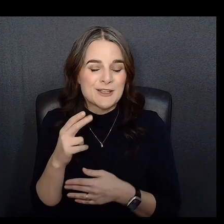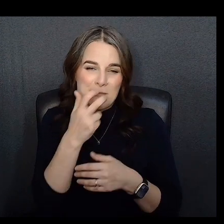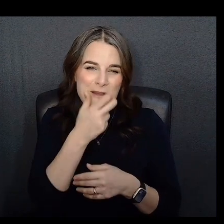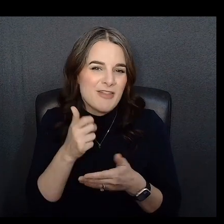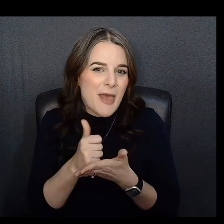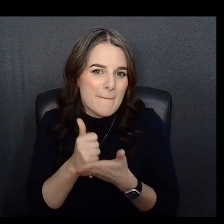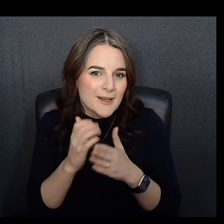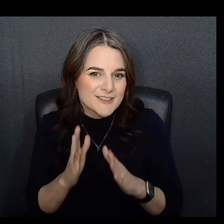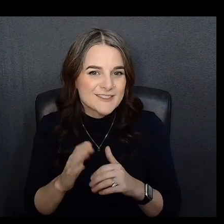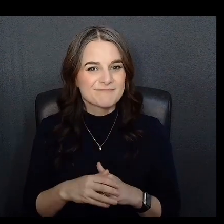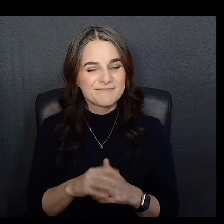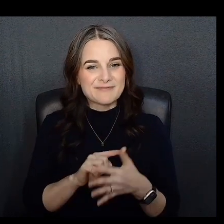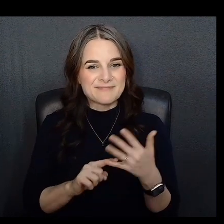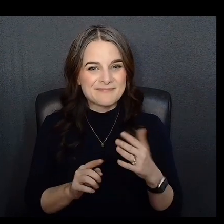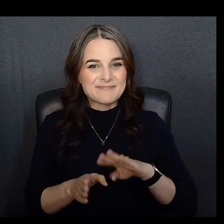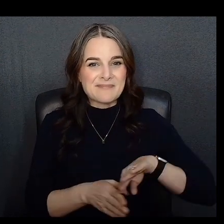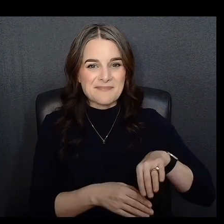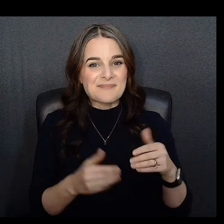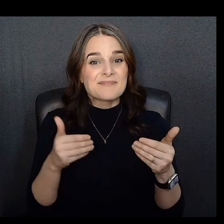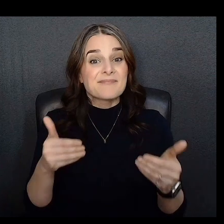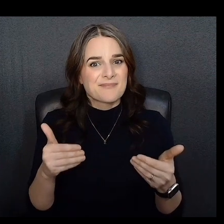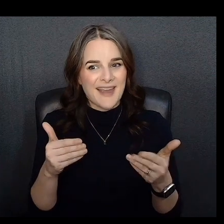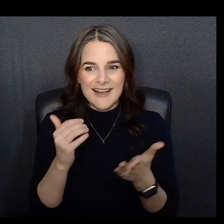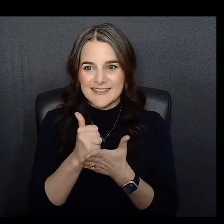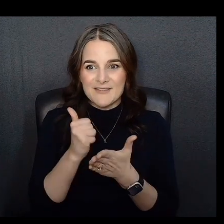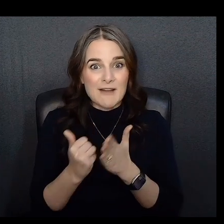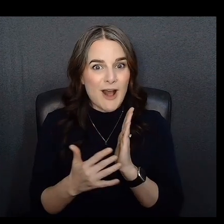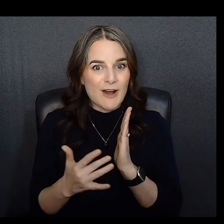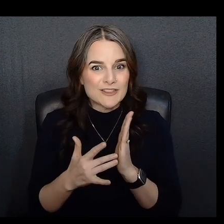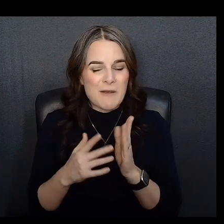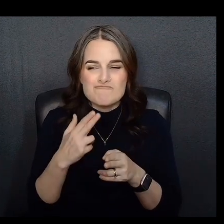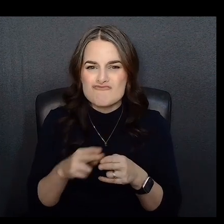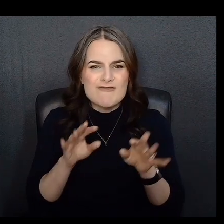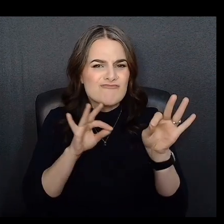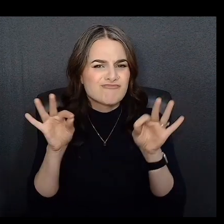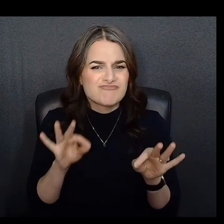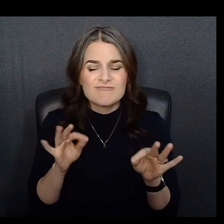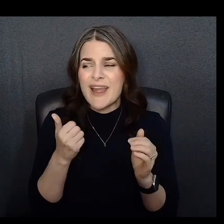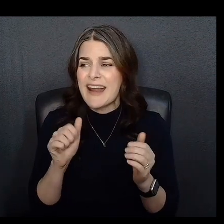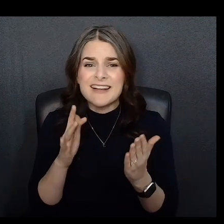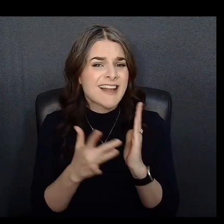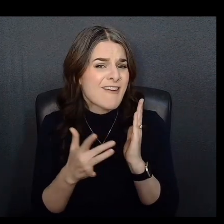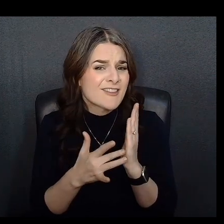So assistive technology, just to give us the brief definition, any item, piece of equipment,